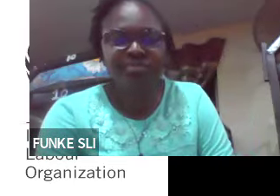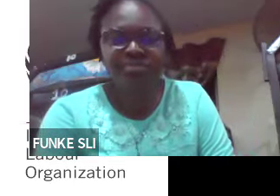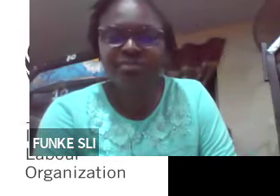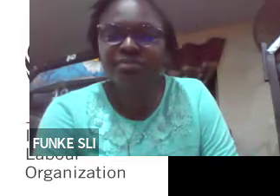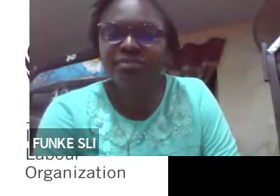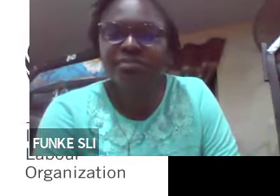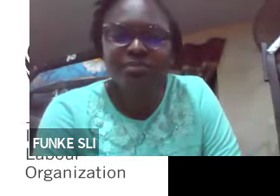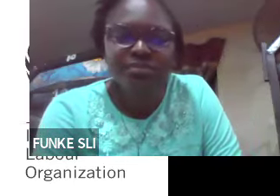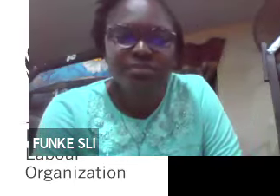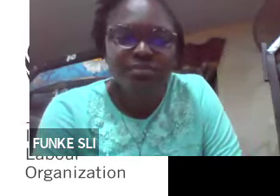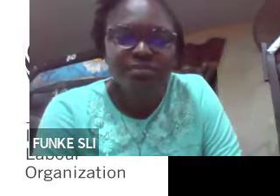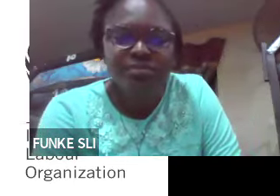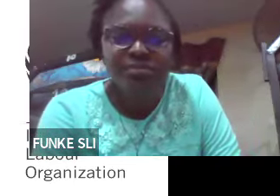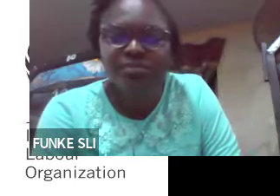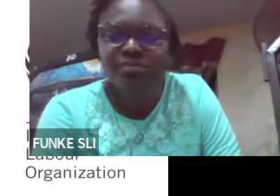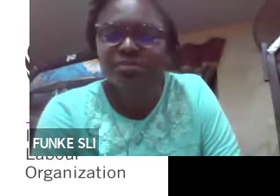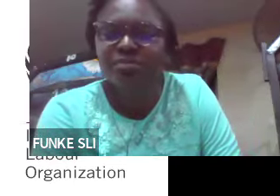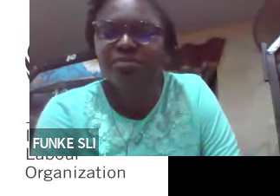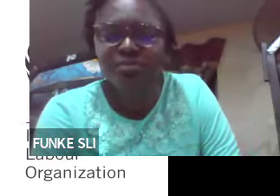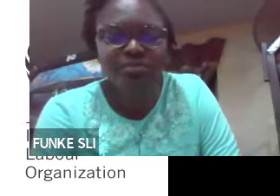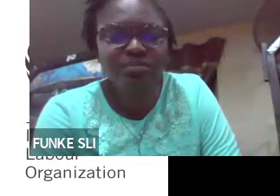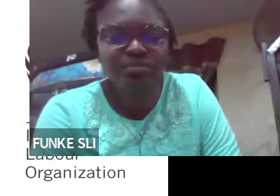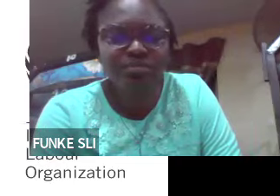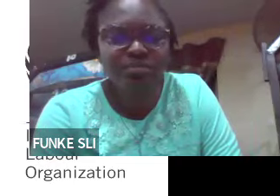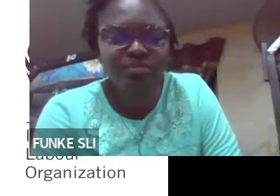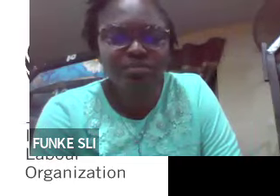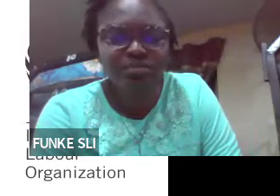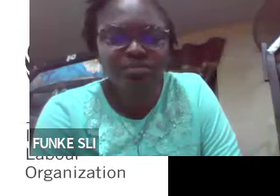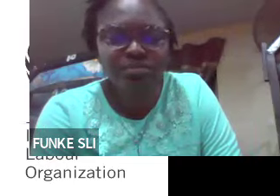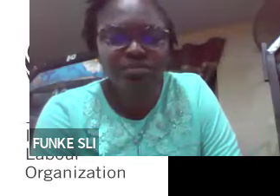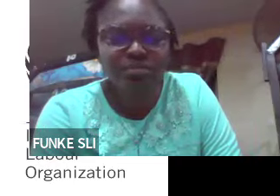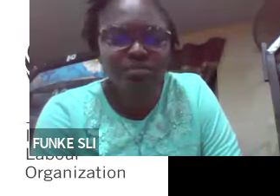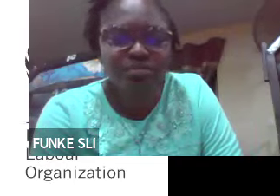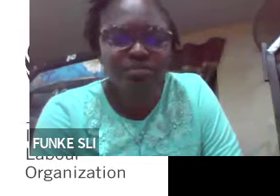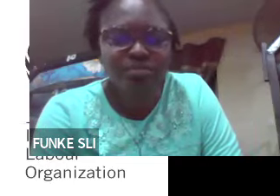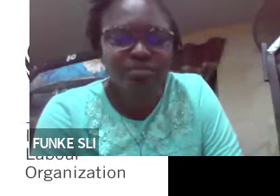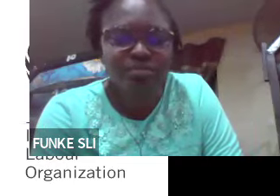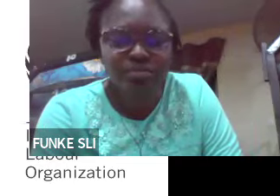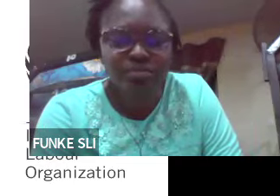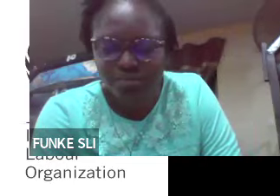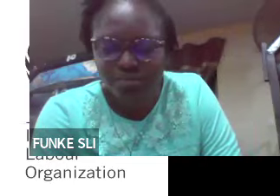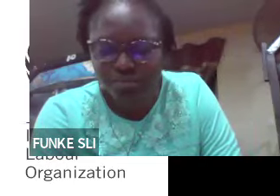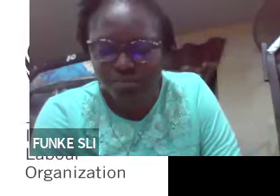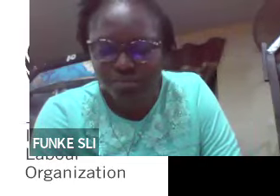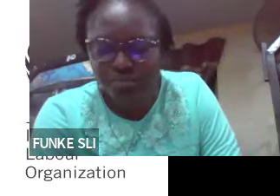Victor Diji: you know. After that you see a start video. Then you see participants. You see chat. Then you see reaction.